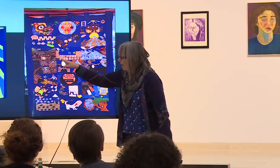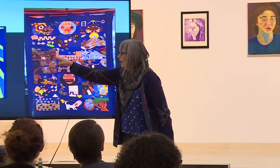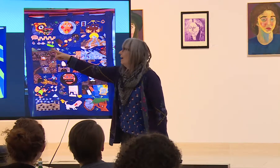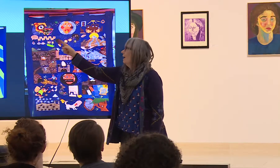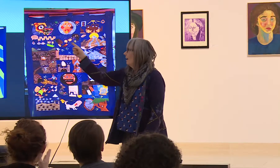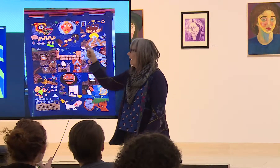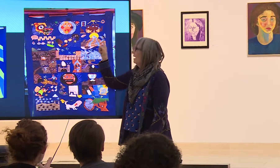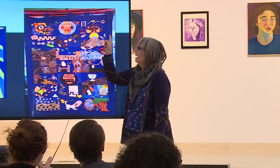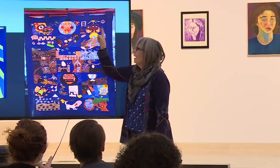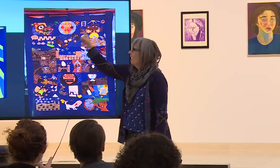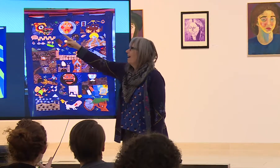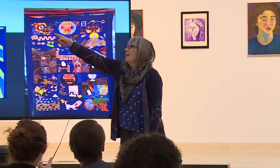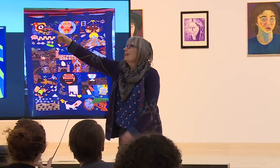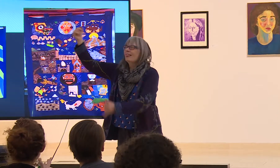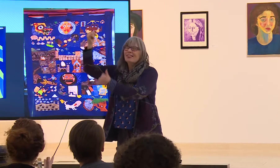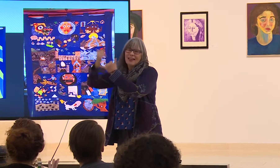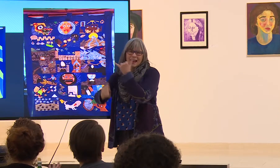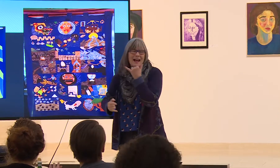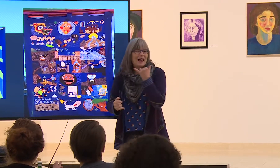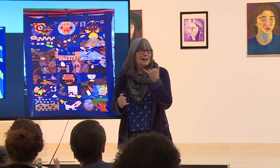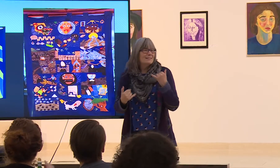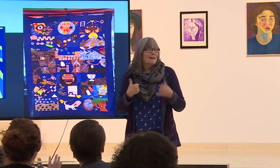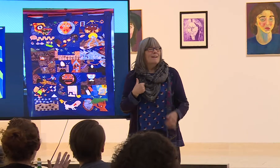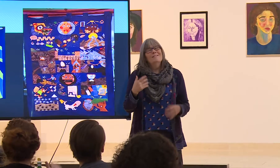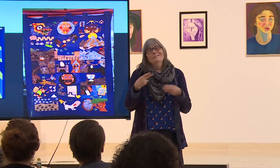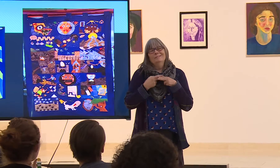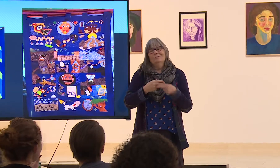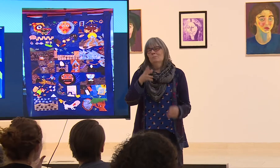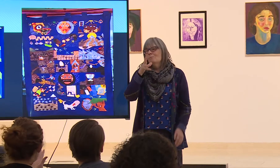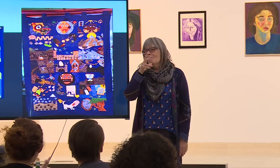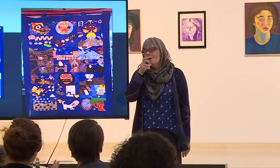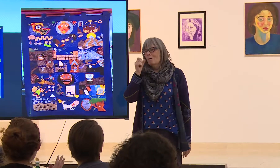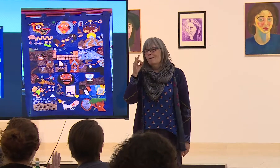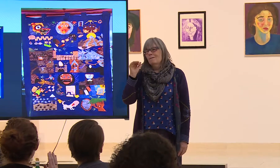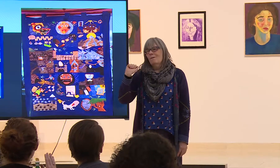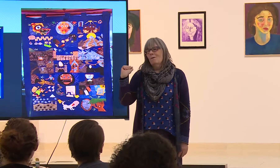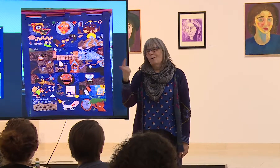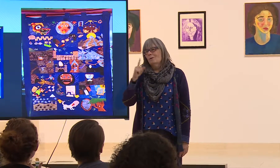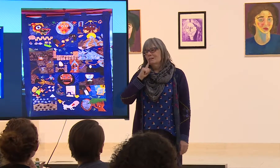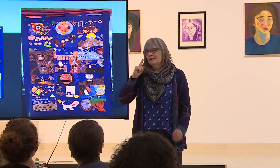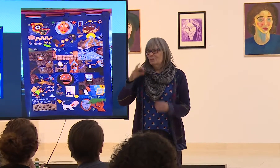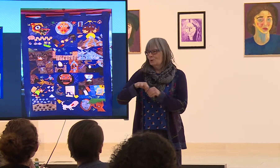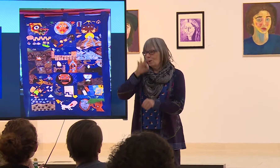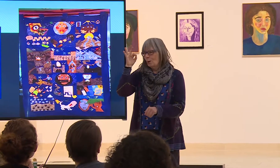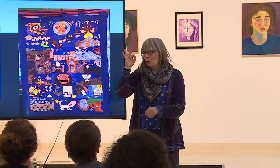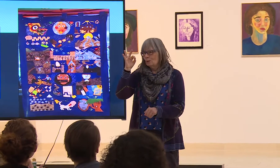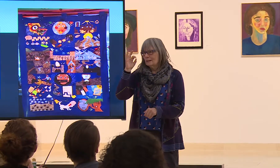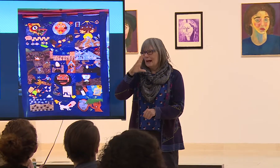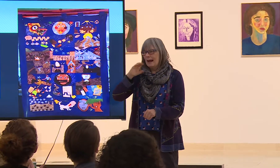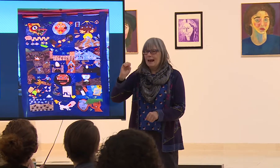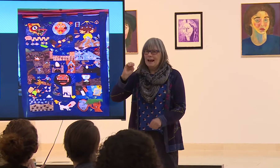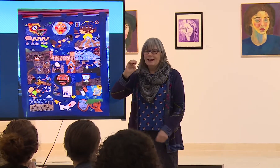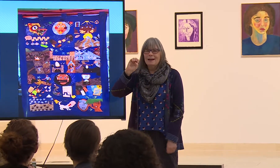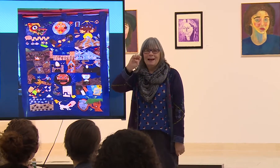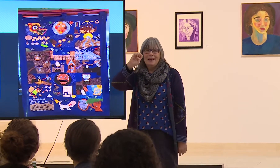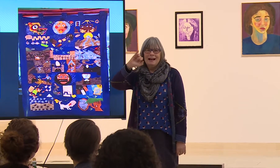You can see the fish motif, which is popular as well, all of this journey that goes to the end; the mother